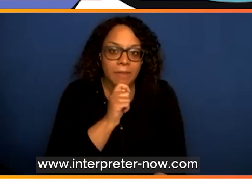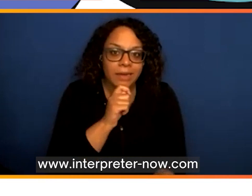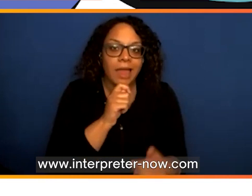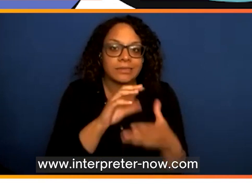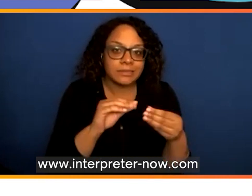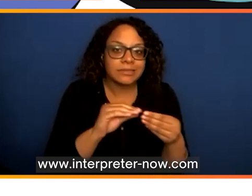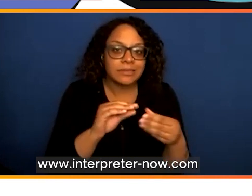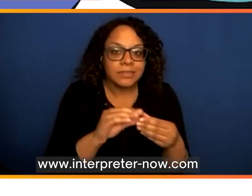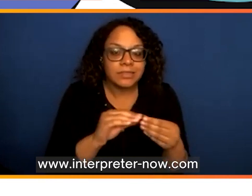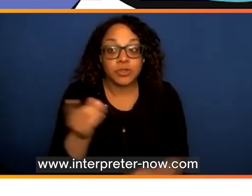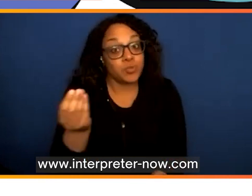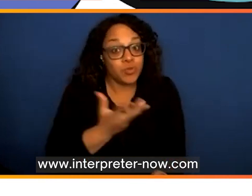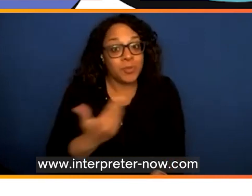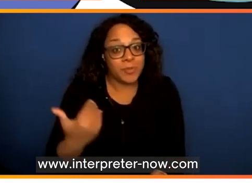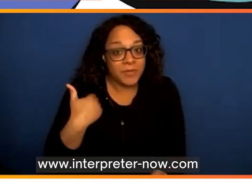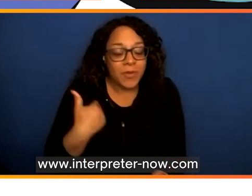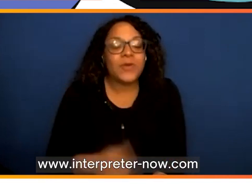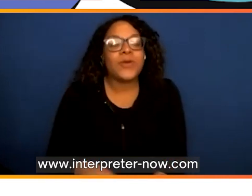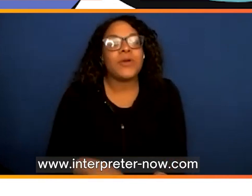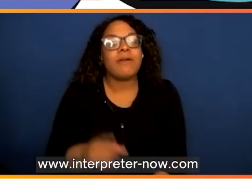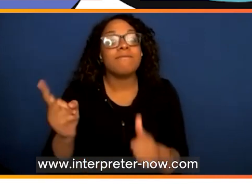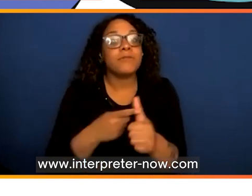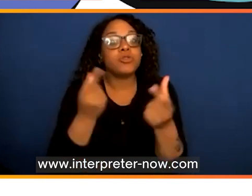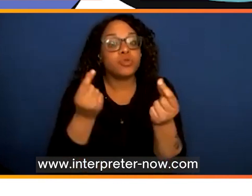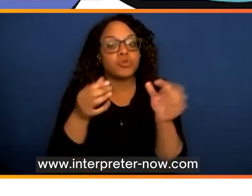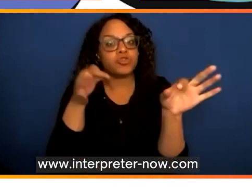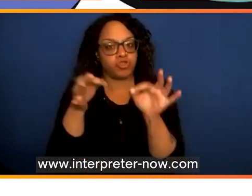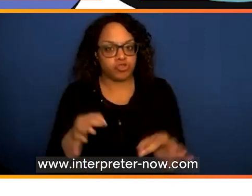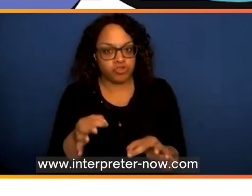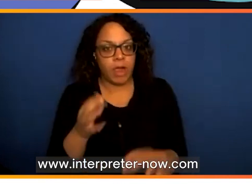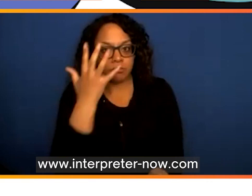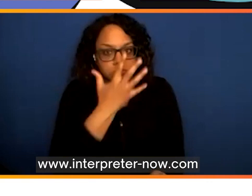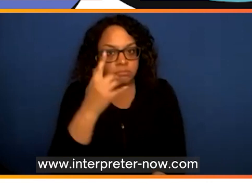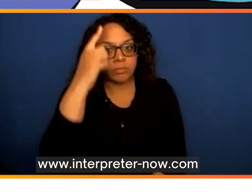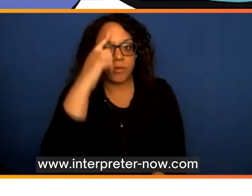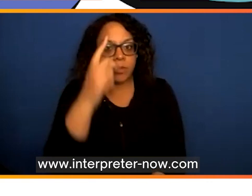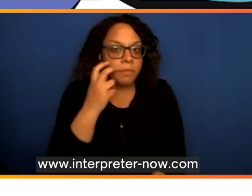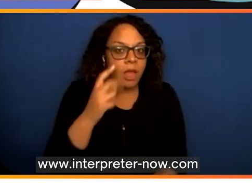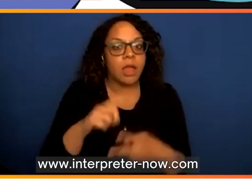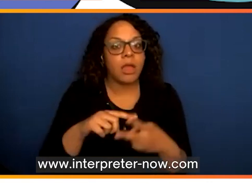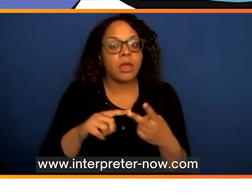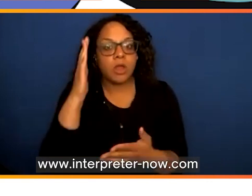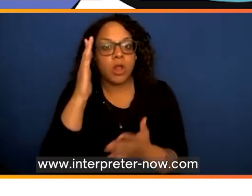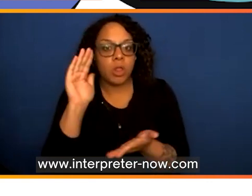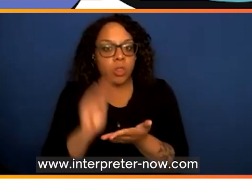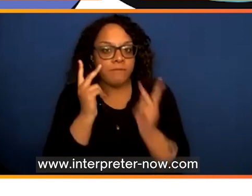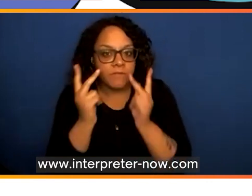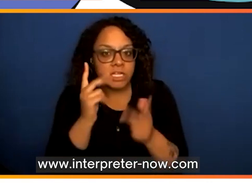told me so, that the first thing we want to do is describe ourselves for anybody who’s blind or low-vision, and on YouTube.